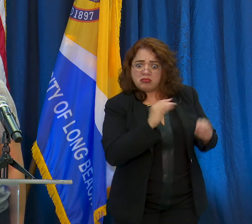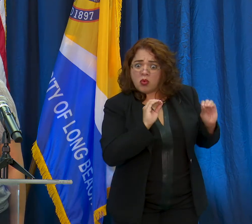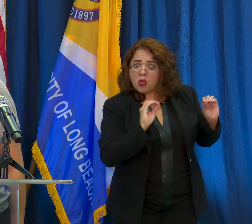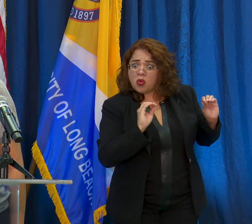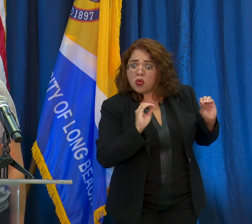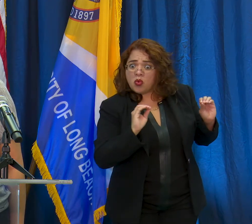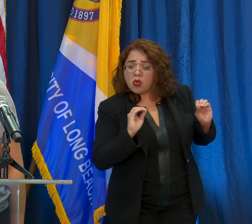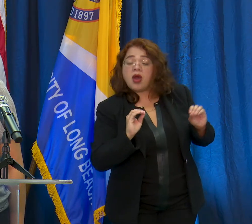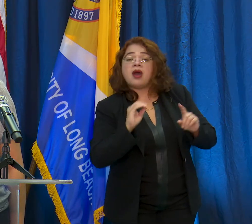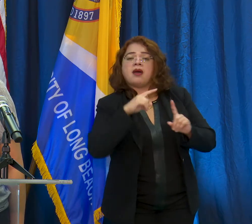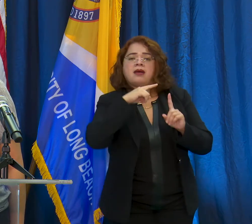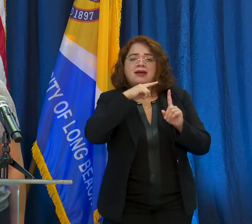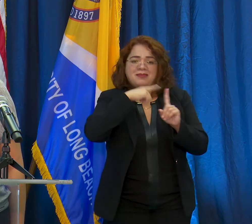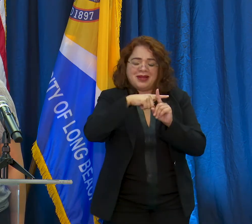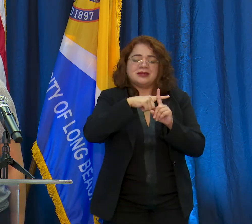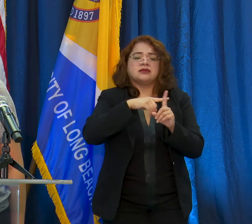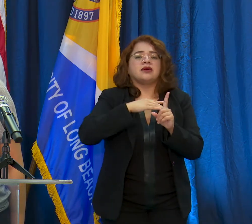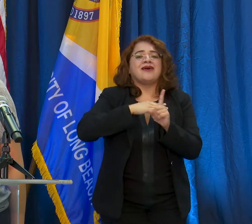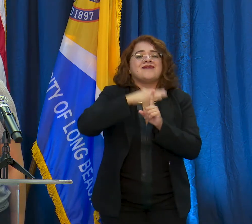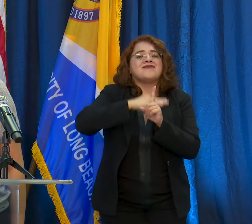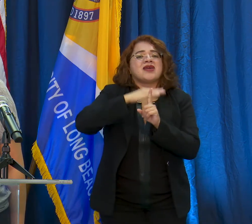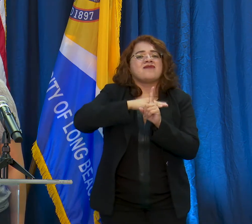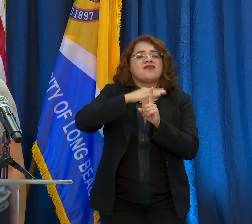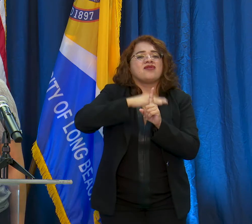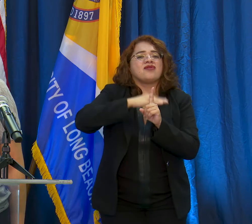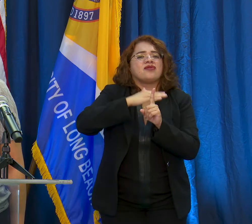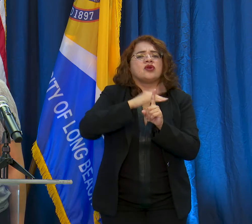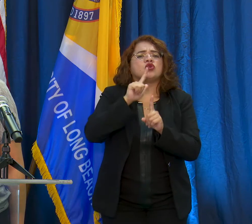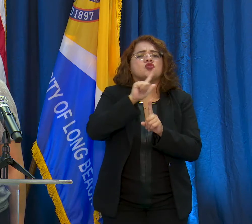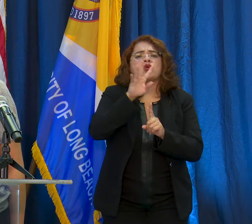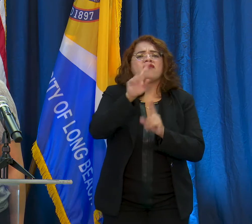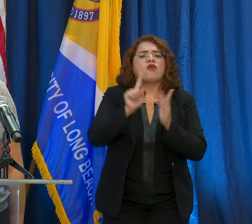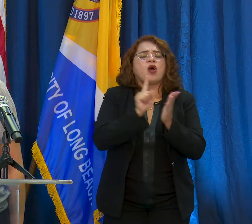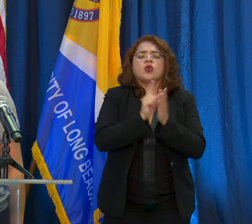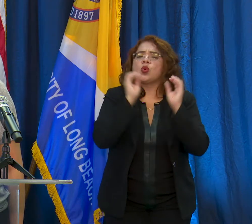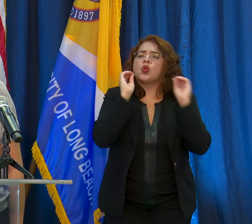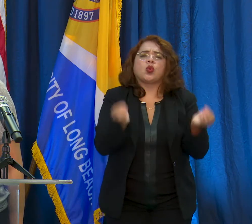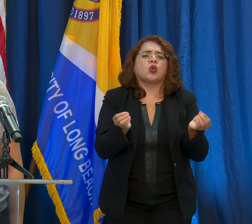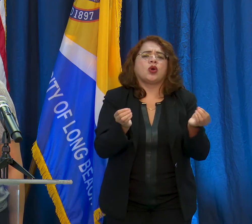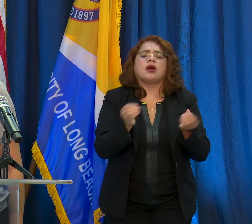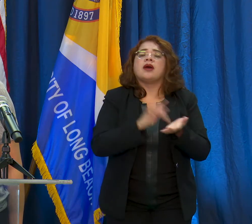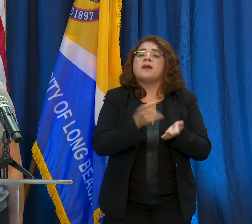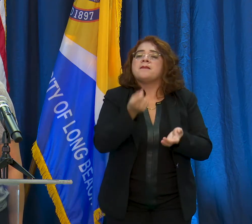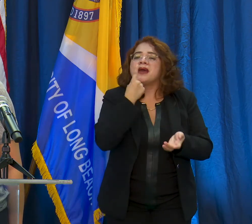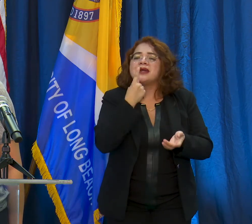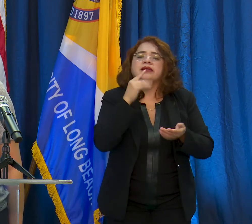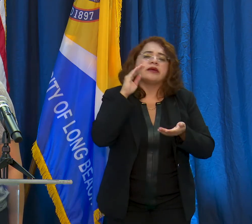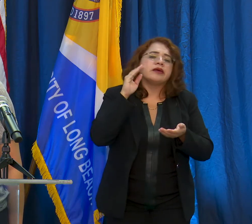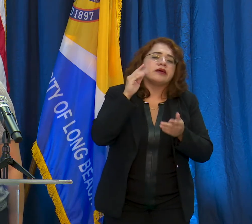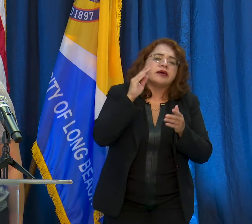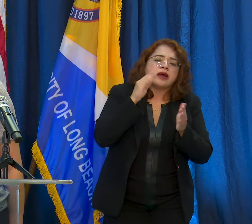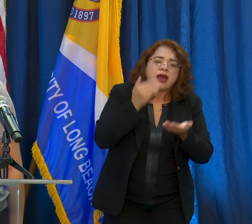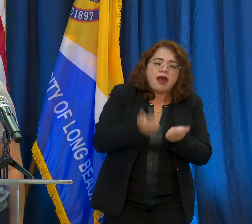use of a fever-reducing medication, and your other symptoms have improved.